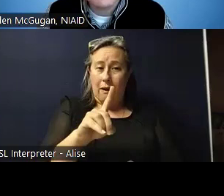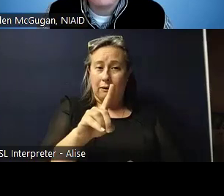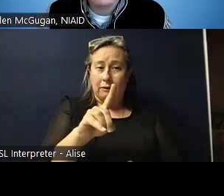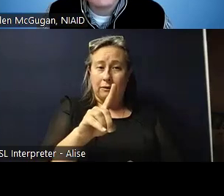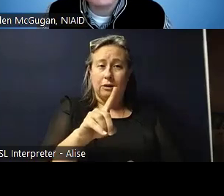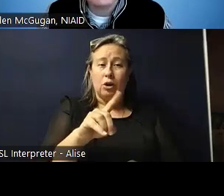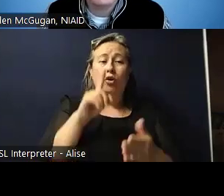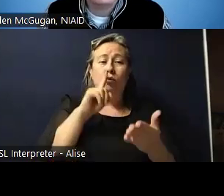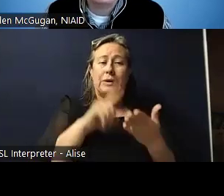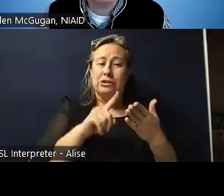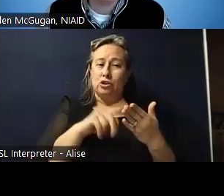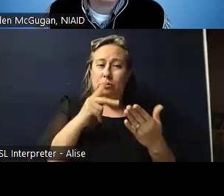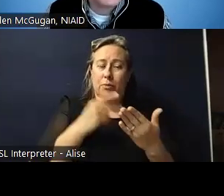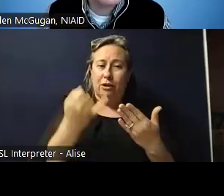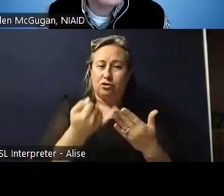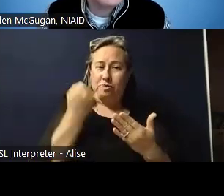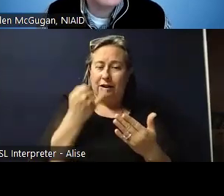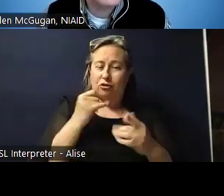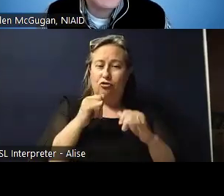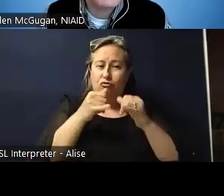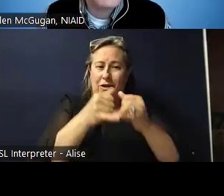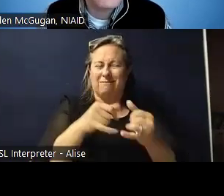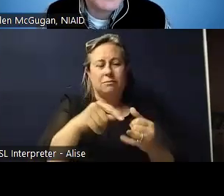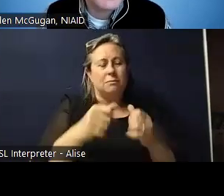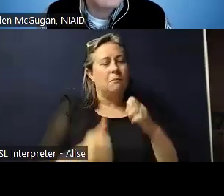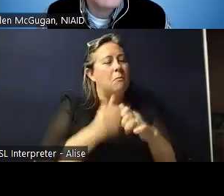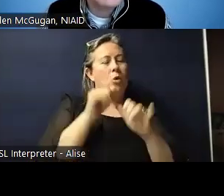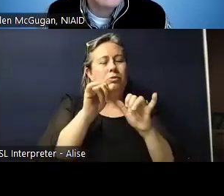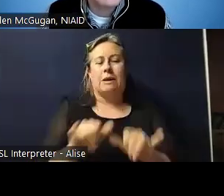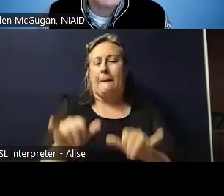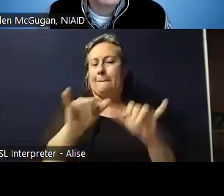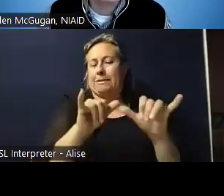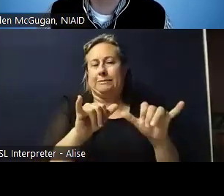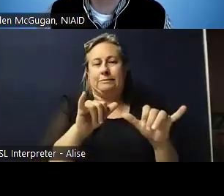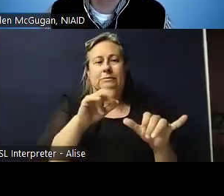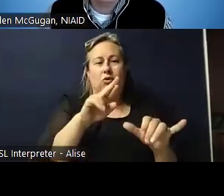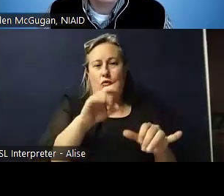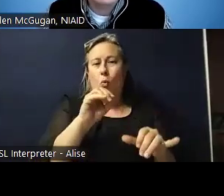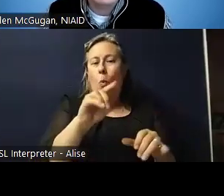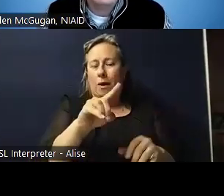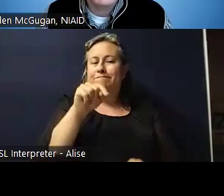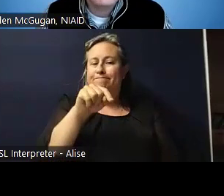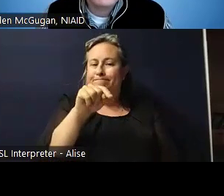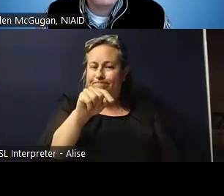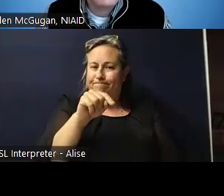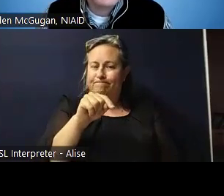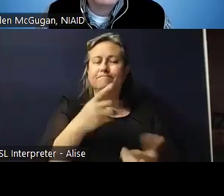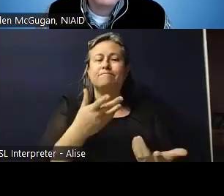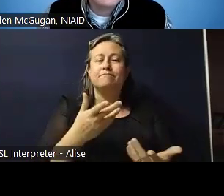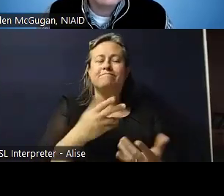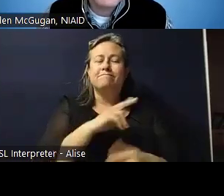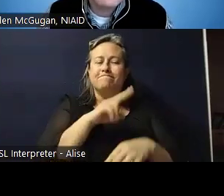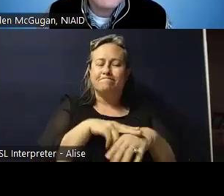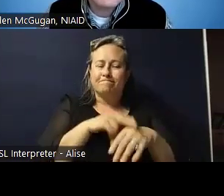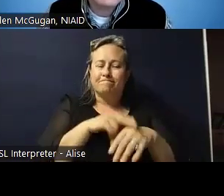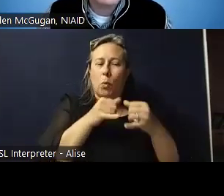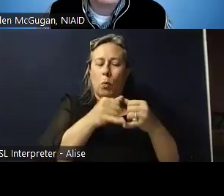Now, this is the most commonly used grant program by the NIH. It is generally awarded for 3 to 5 years.